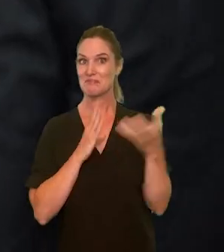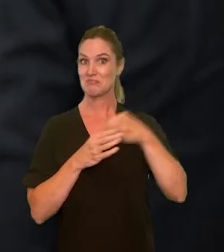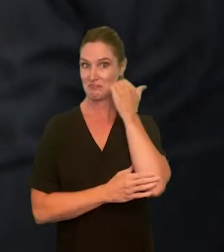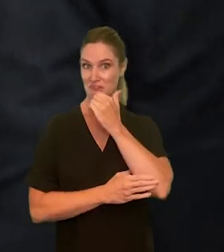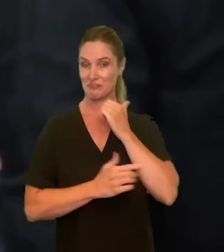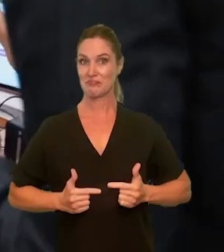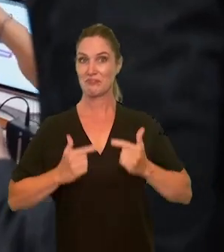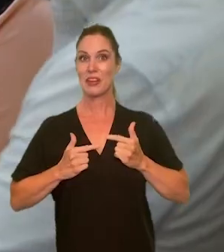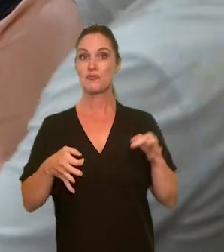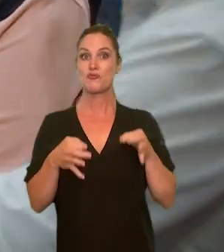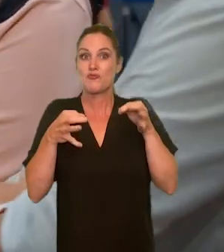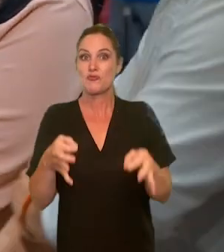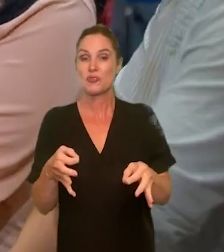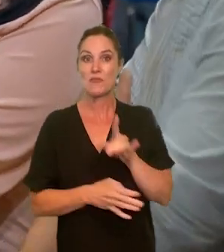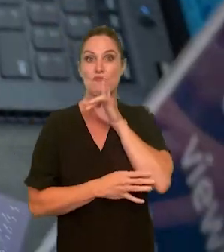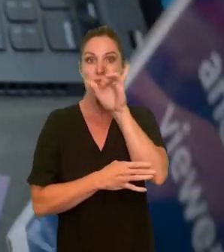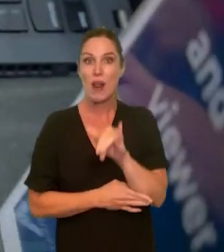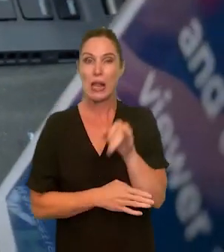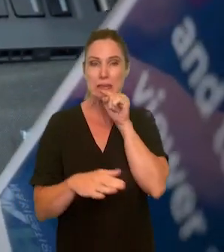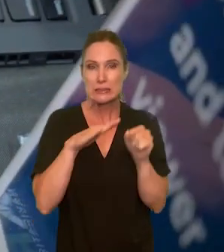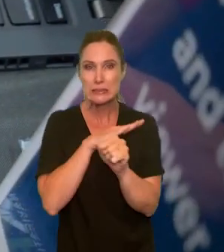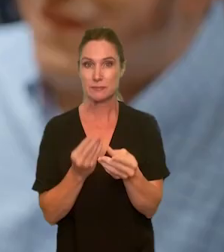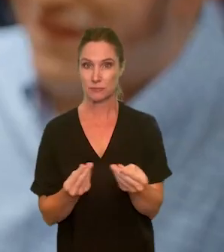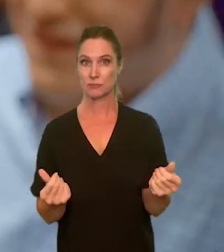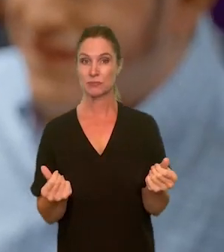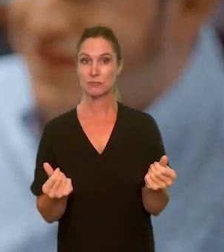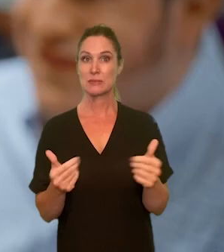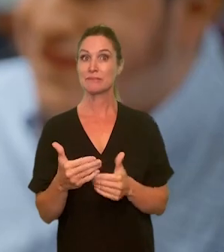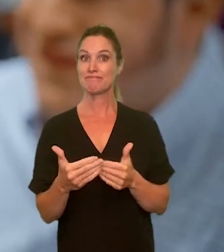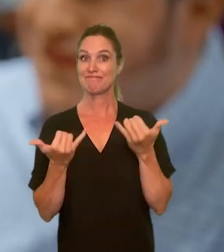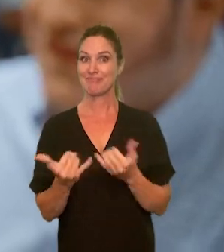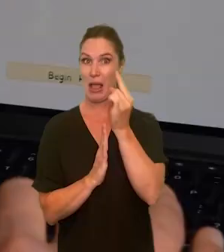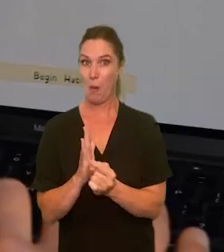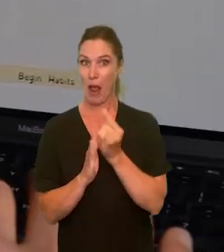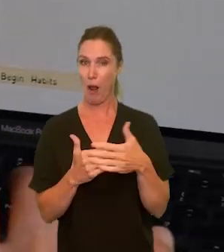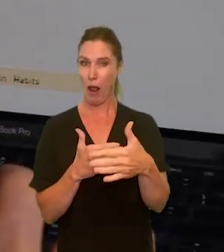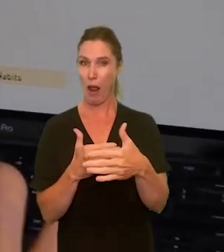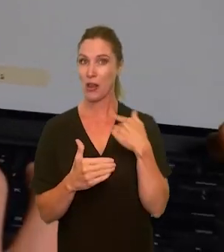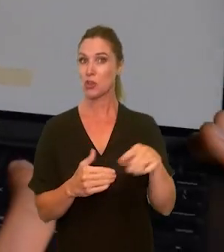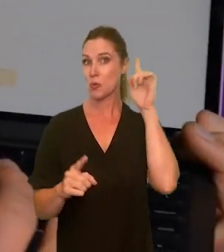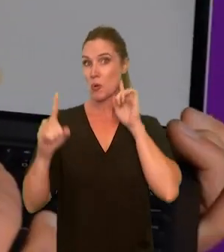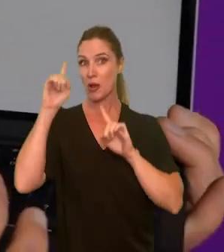to extended reality navigation solutions, in the next hour, you're going to hear from the founders